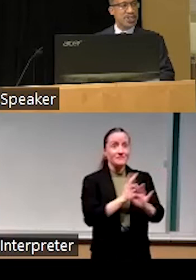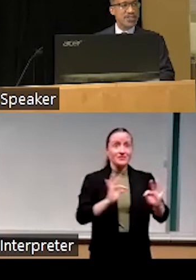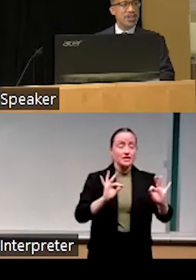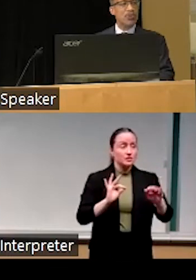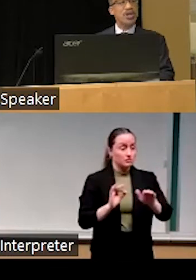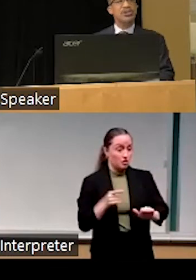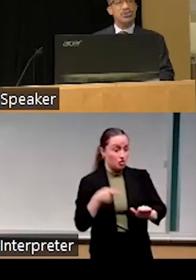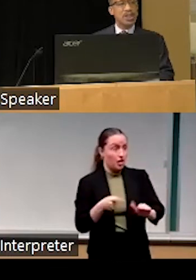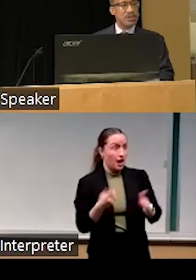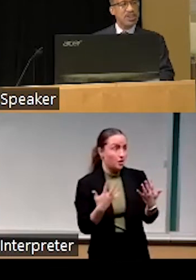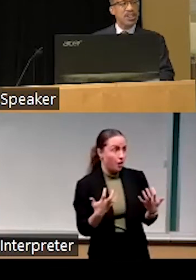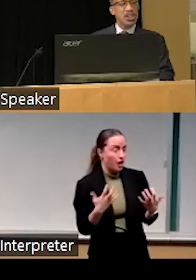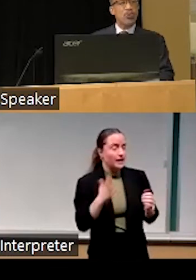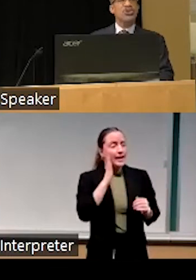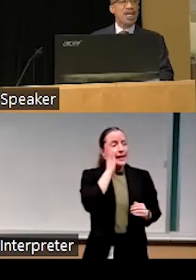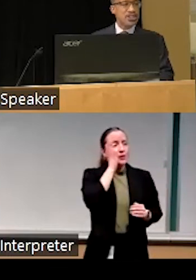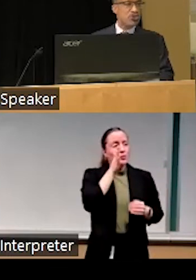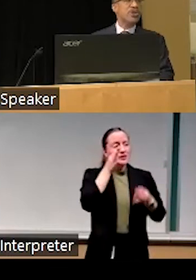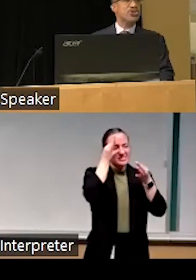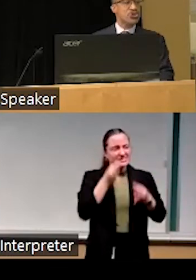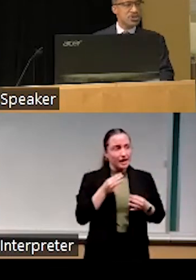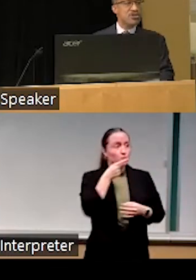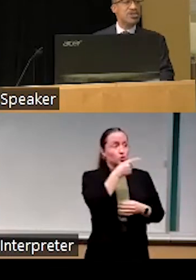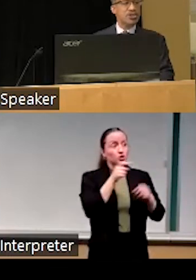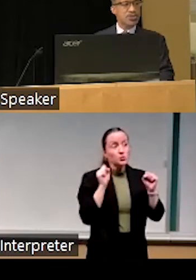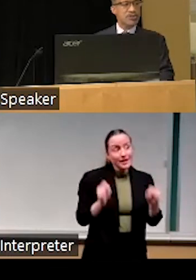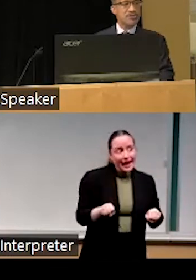a certain extent what you can what you can do or what you should do in terms of